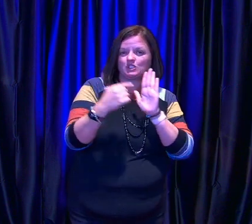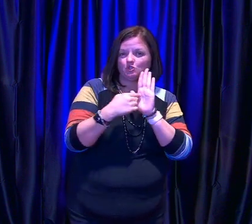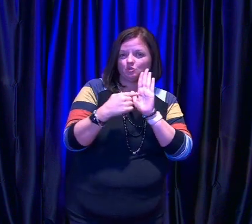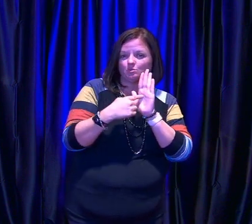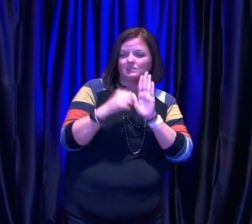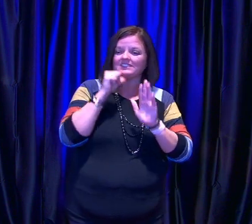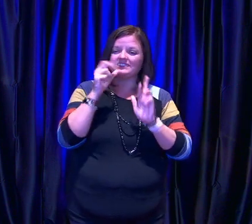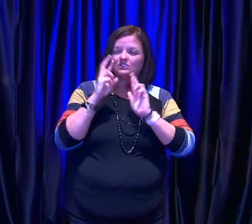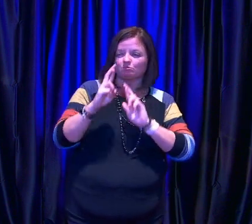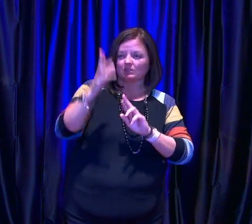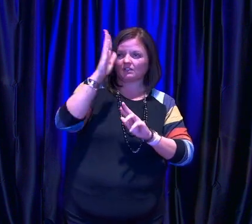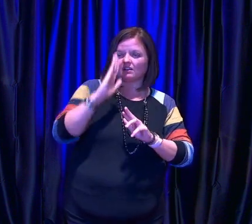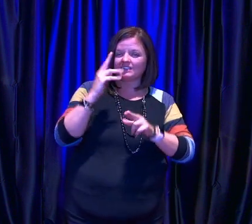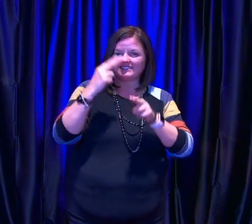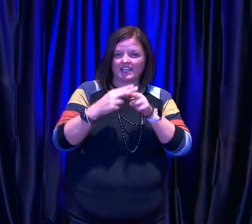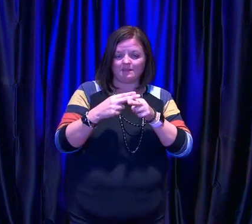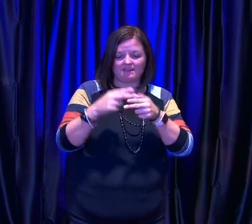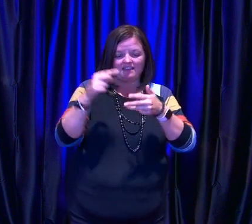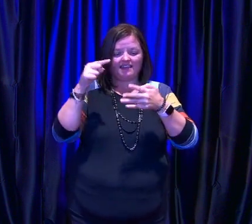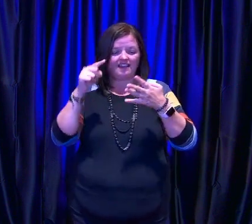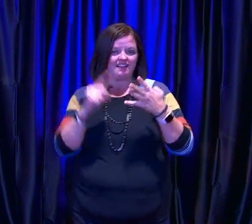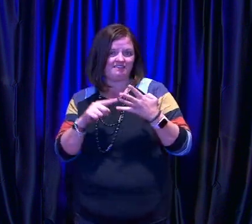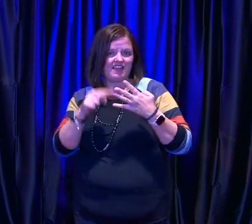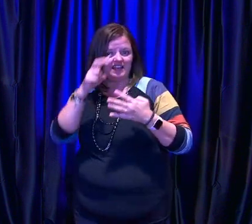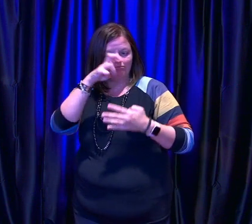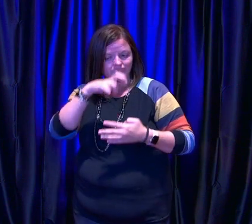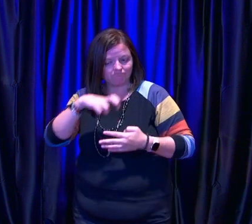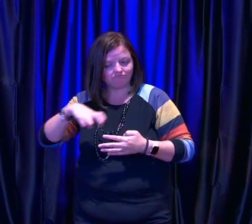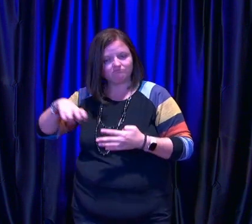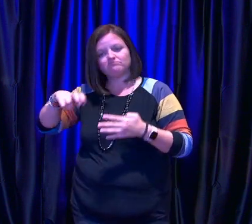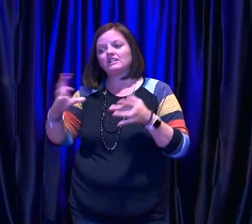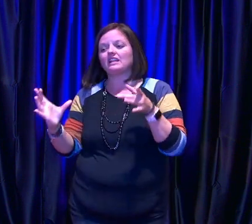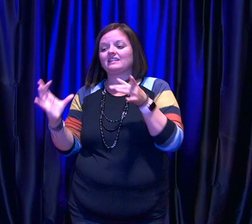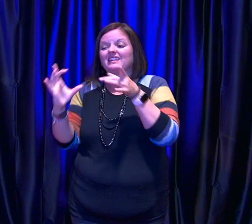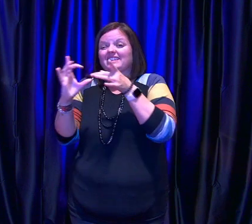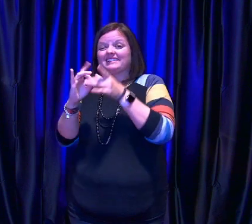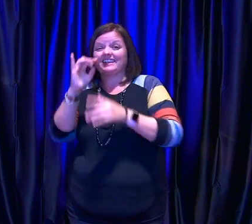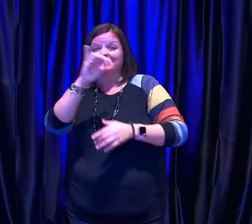God's name and then you come to this one which connects to that because he says